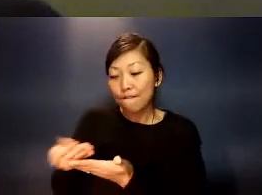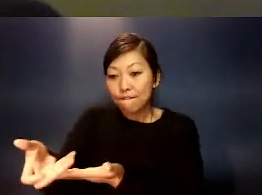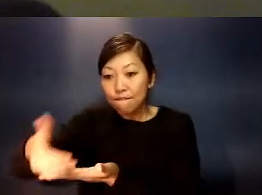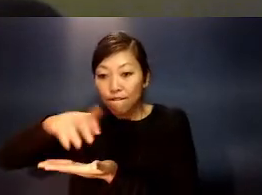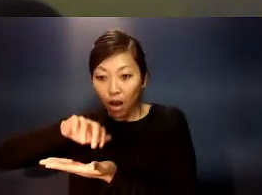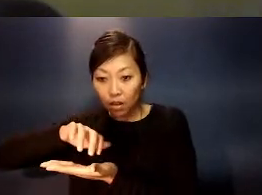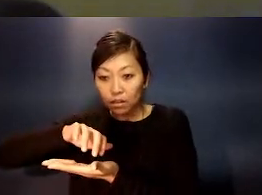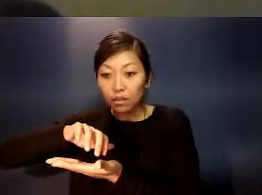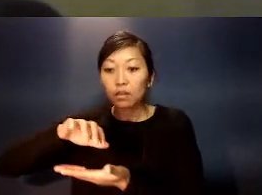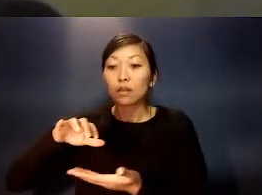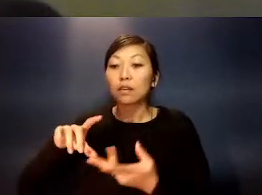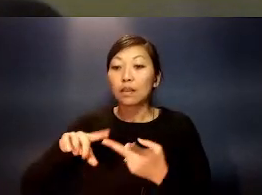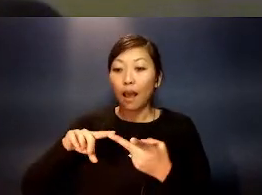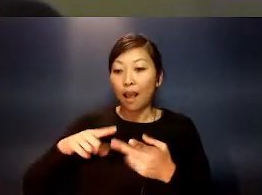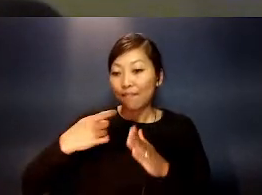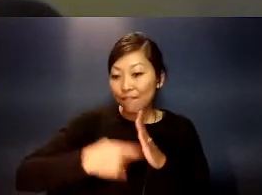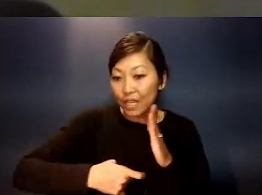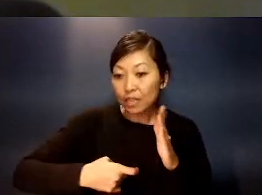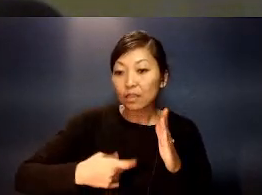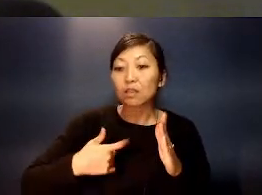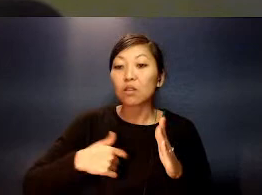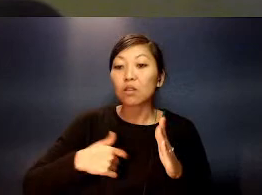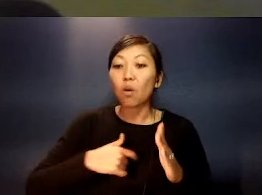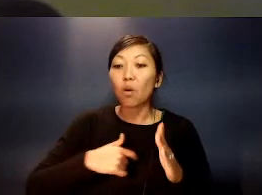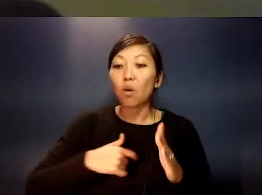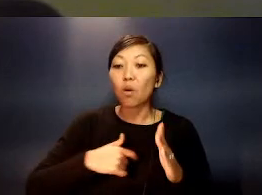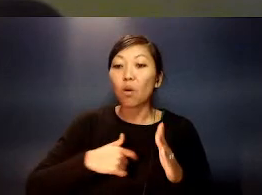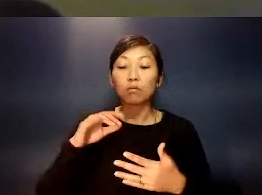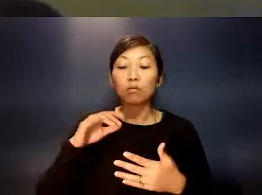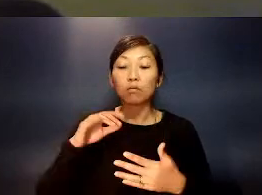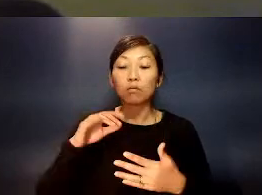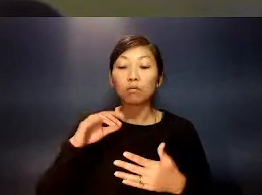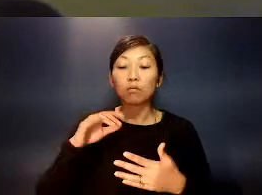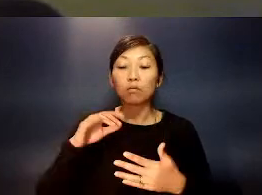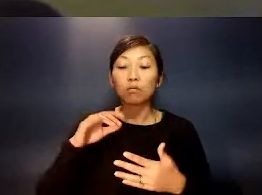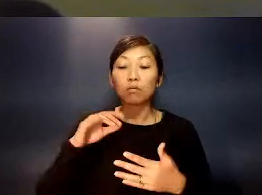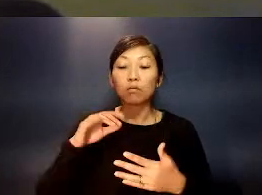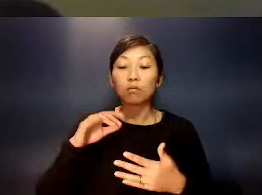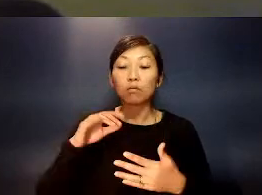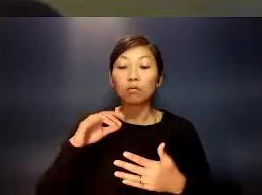LEVIES, WHICH ARE PAYABLE IN 2022, AND I WILL RECOGNIZE COUNCIL MEMBER PALMISANO TO PRESENT THAT REPORT FROM THE BUDGET COMMITTEE.